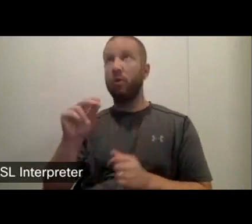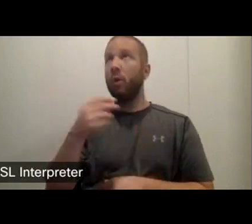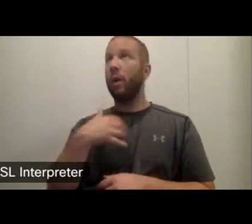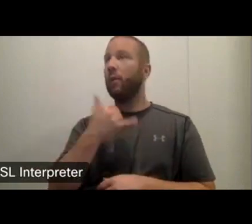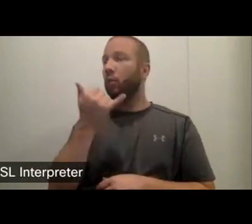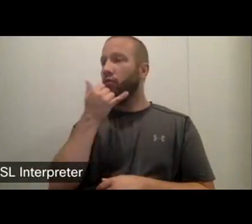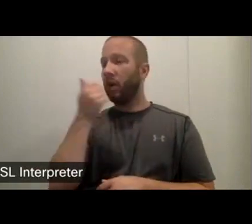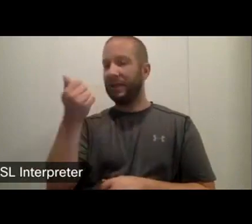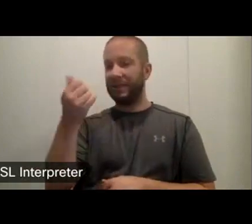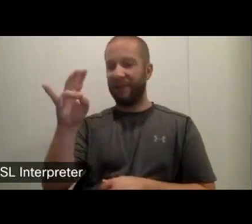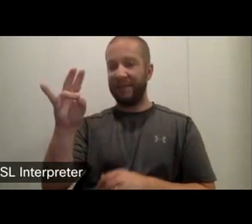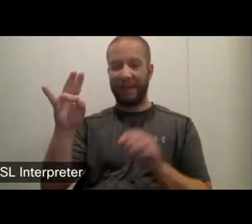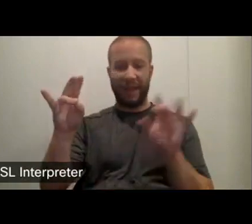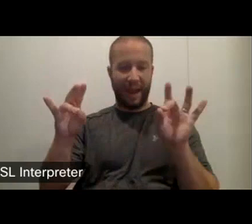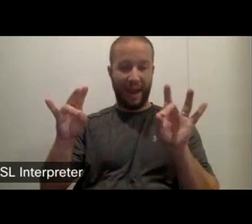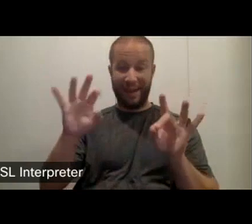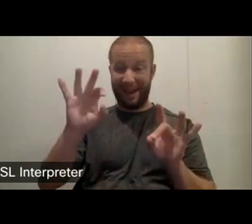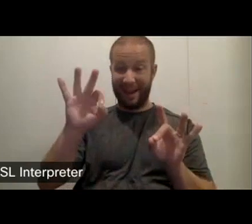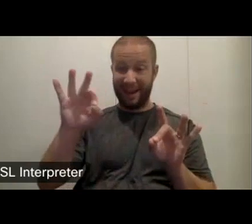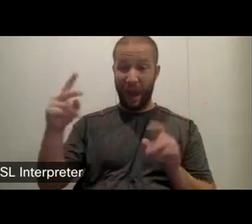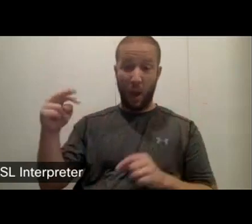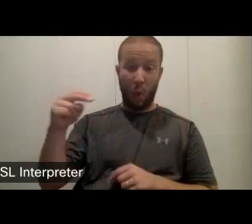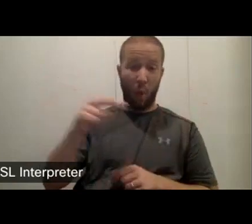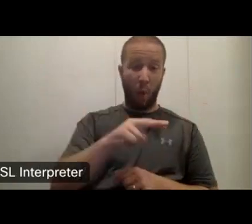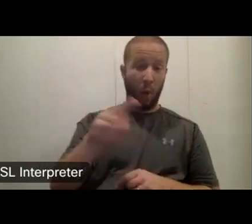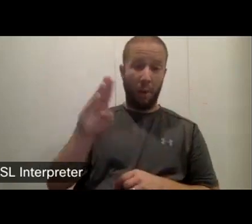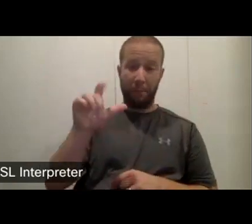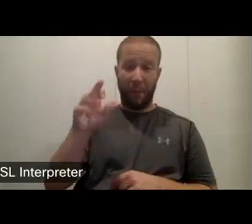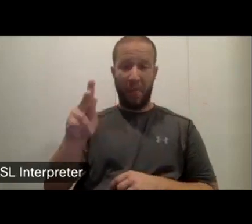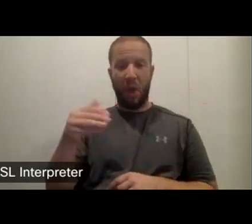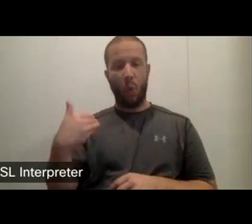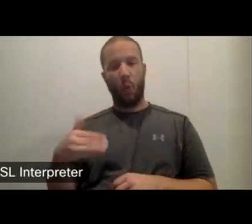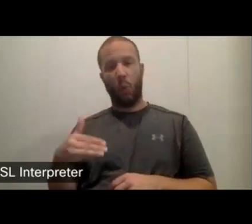excuse me 17th and 8th which is a nine block uh distance that one would have to walk in order